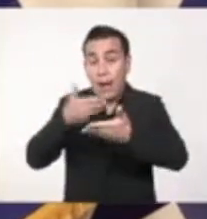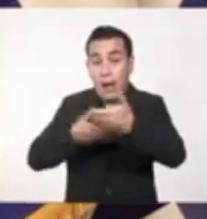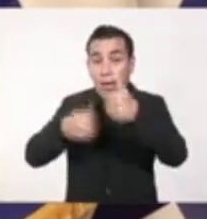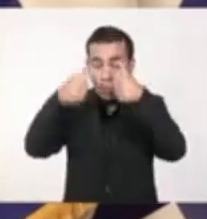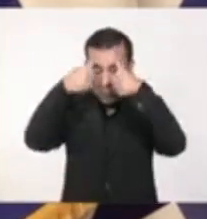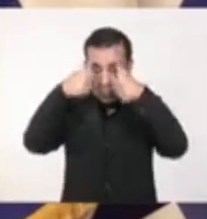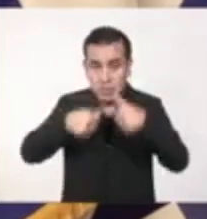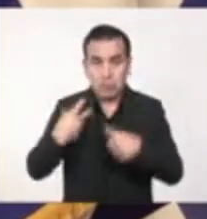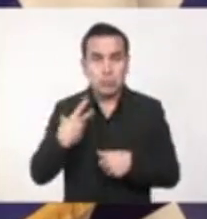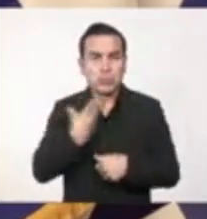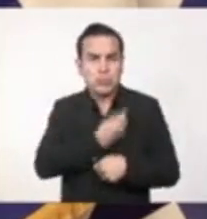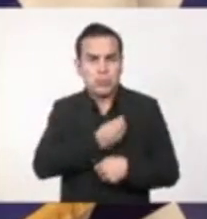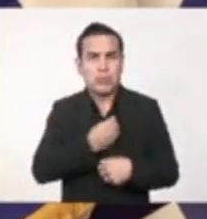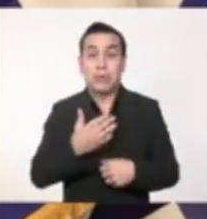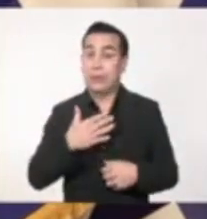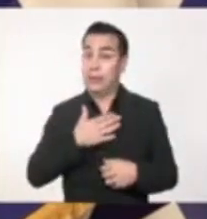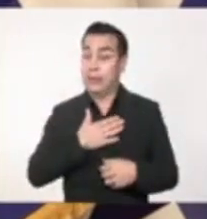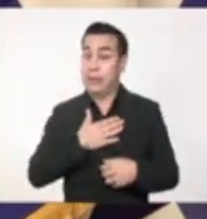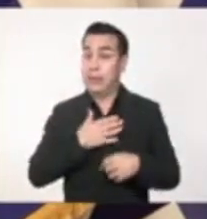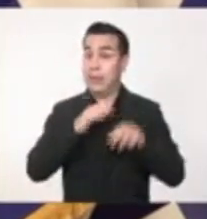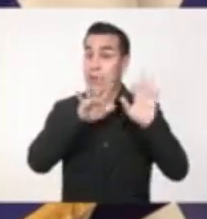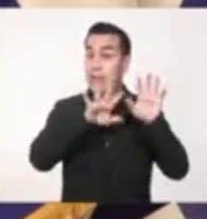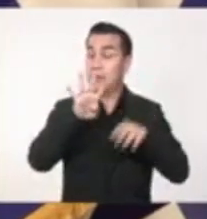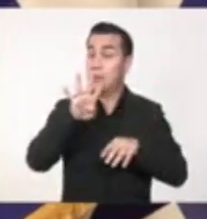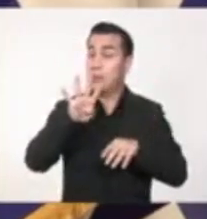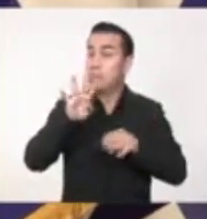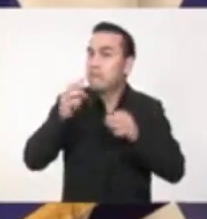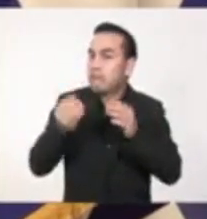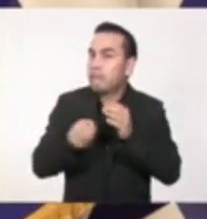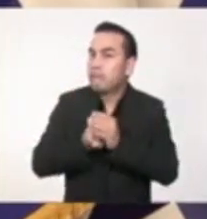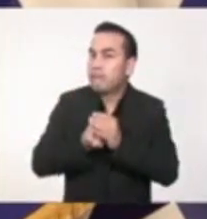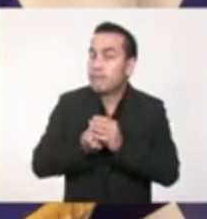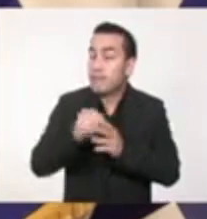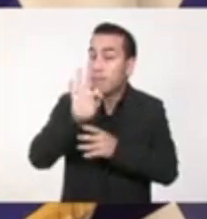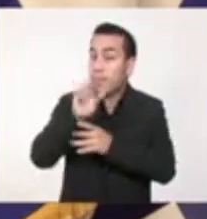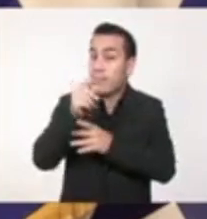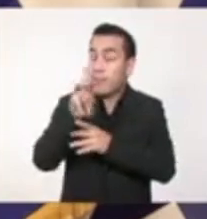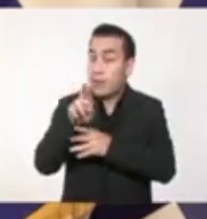we have fourteen more deputies than you no longer the prosecution we and you stay with the attorney and